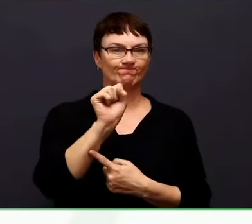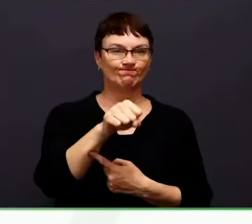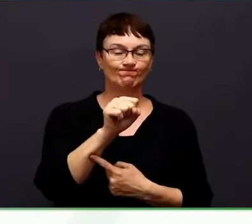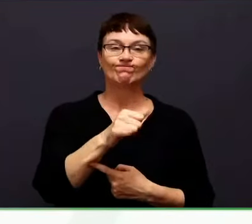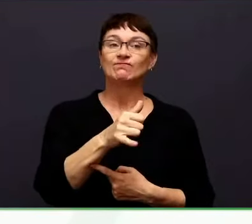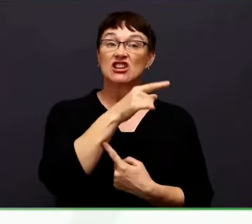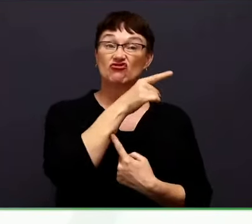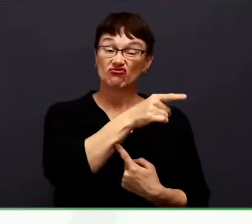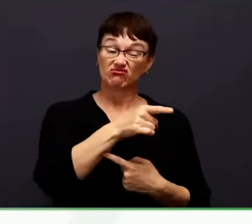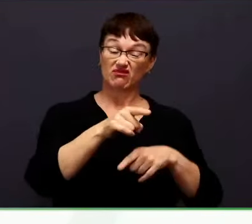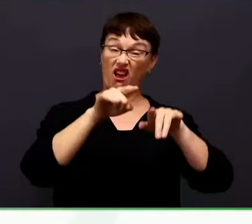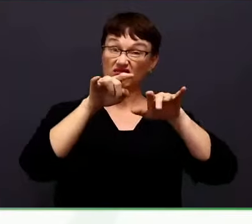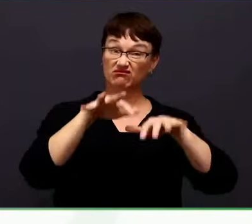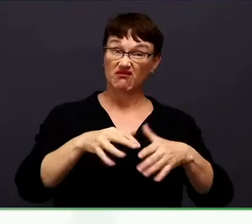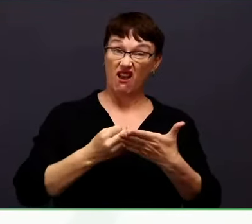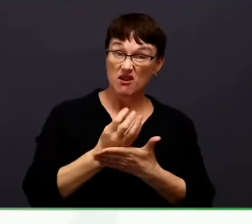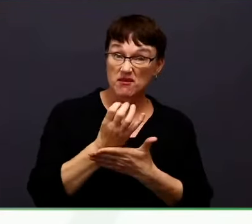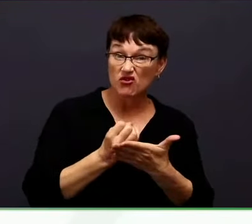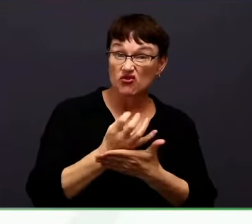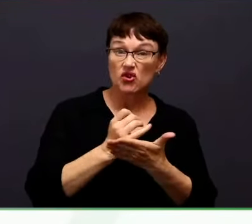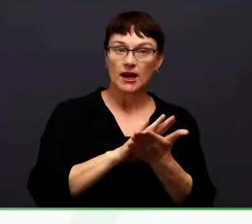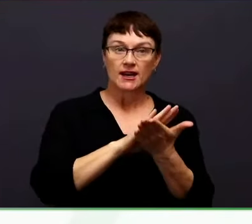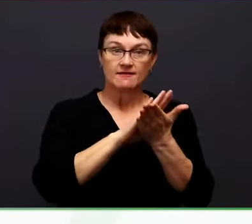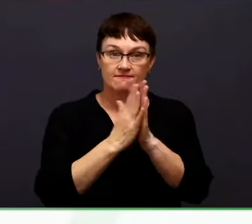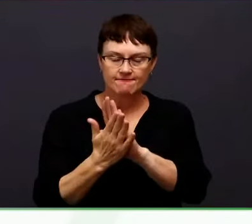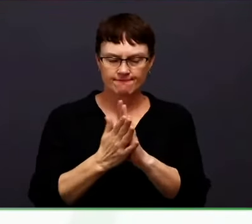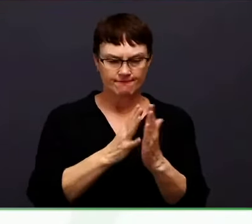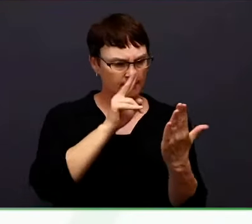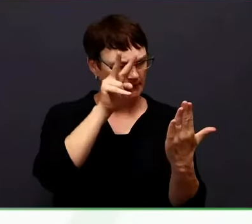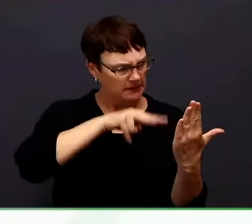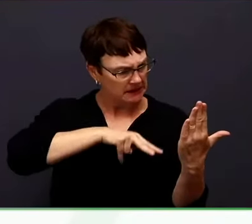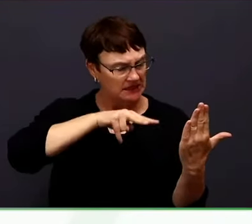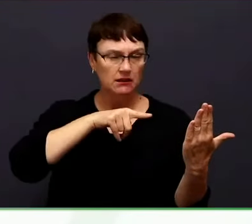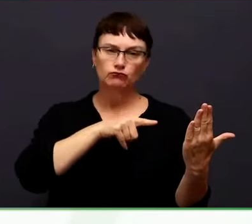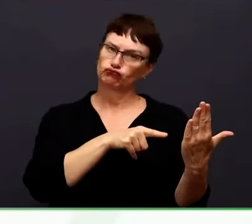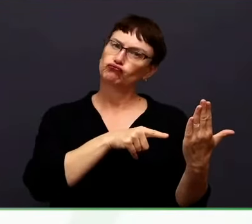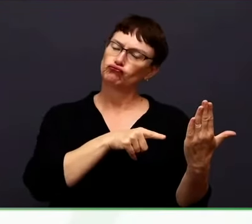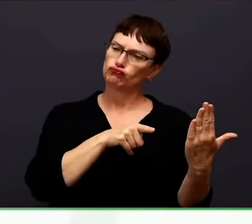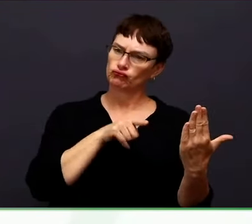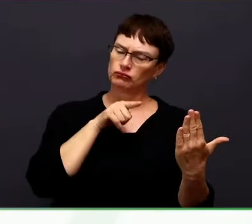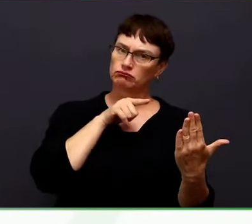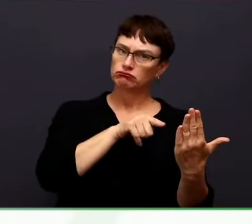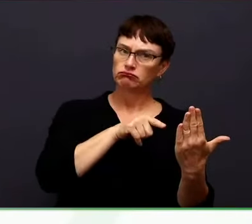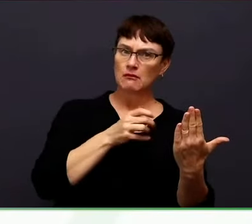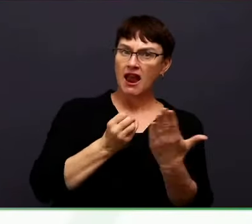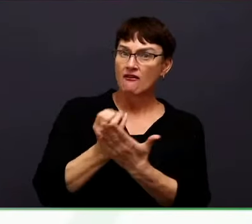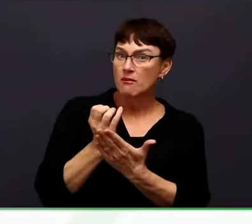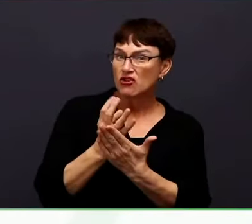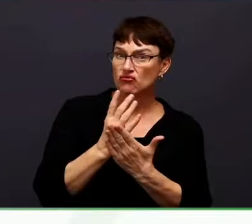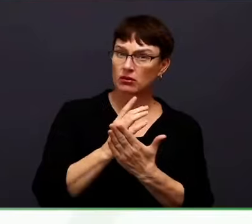OK, I go on further with another project that we do together with